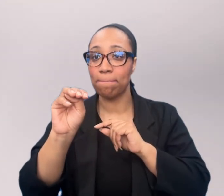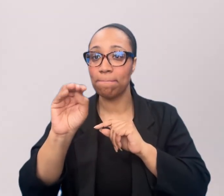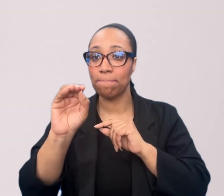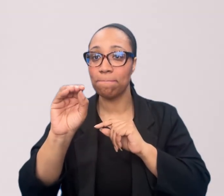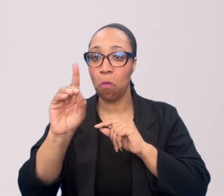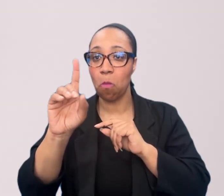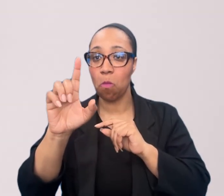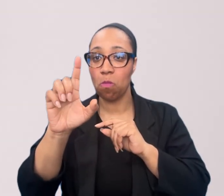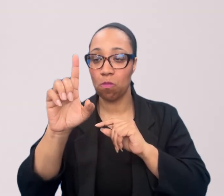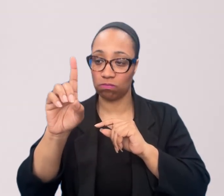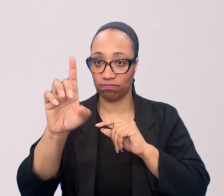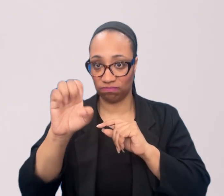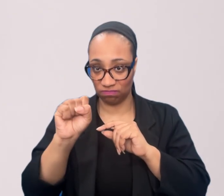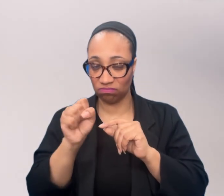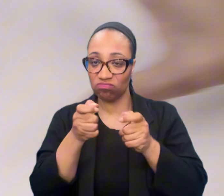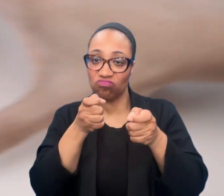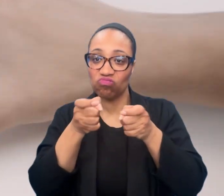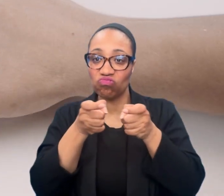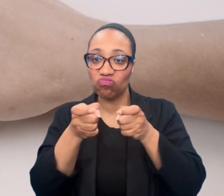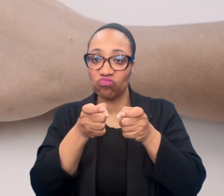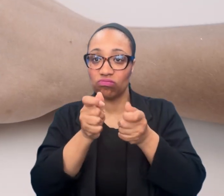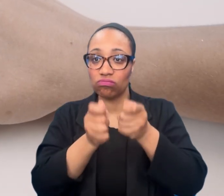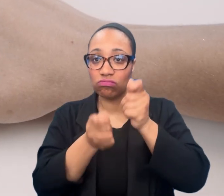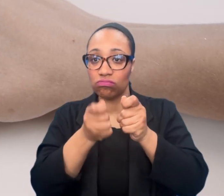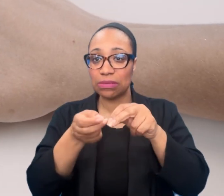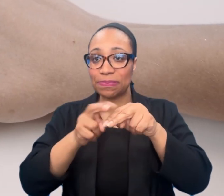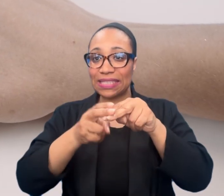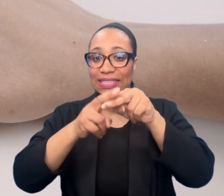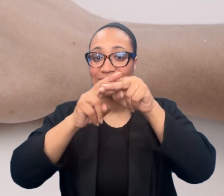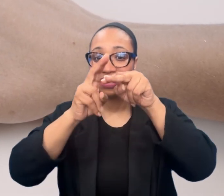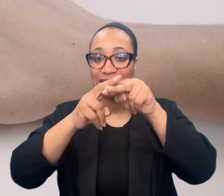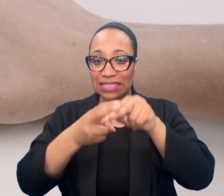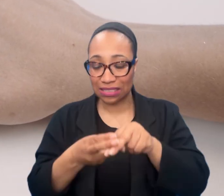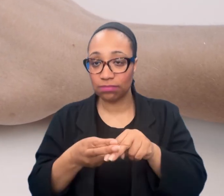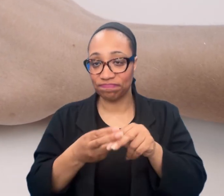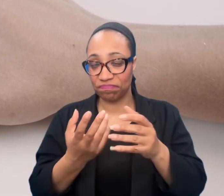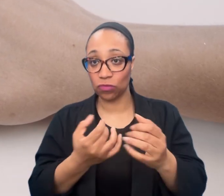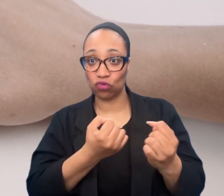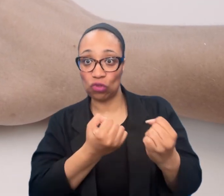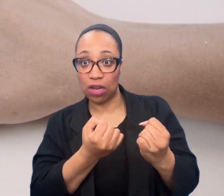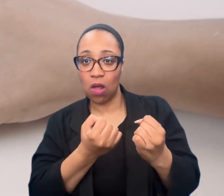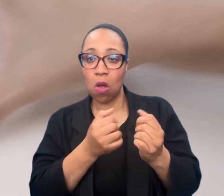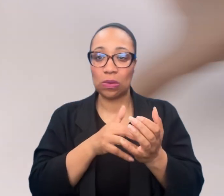pause button on the front and right at the top is where you're going to turn the pump on and you do